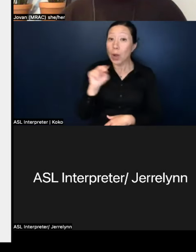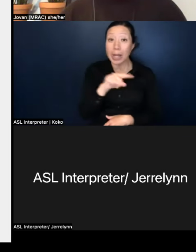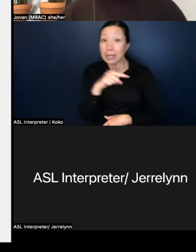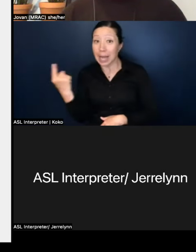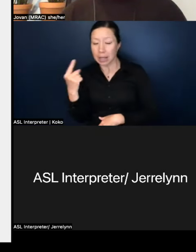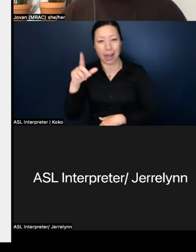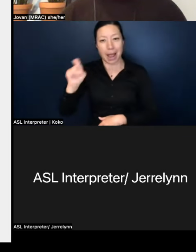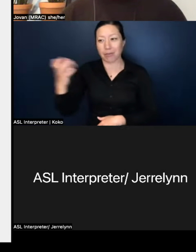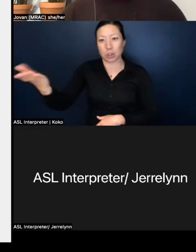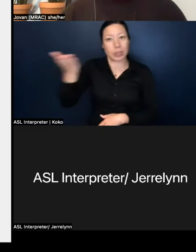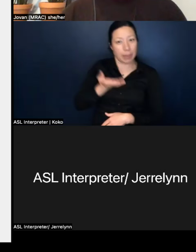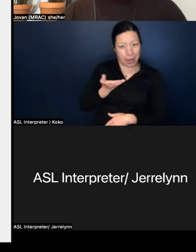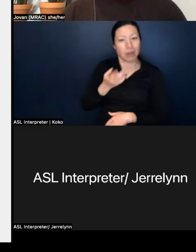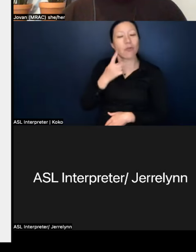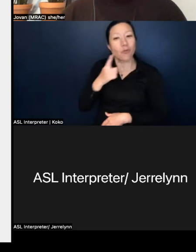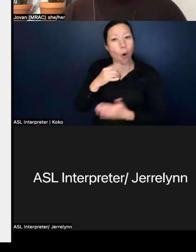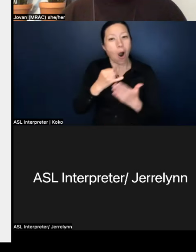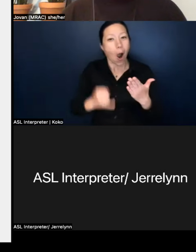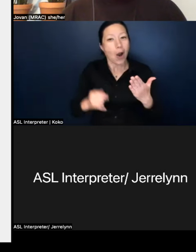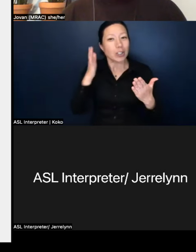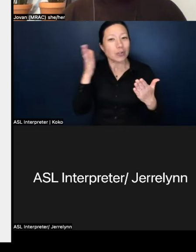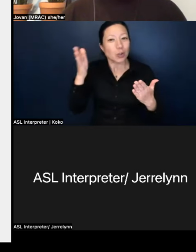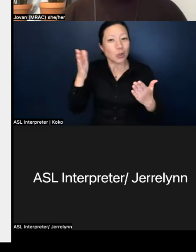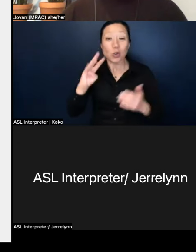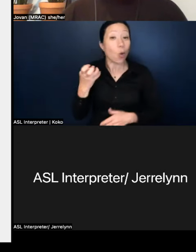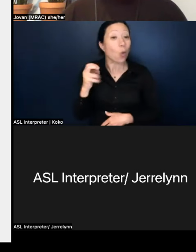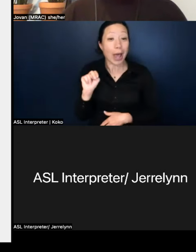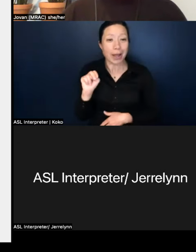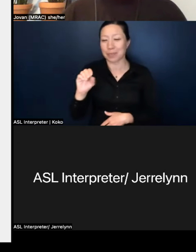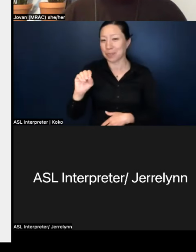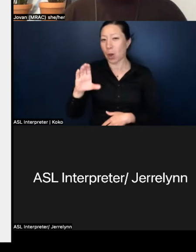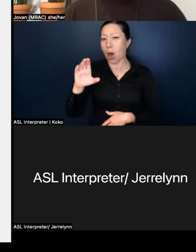So the deadline for Artists' Futures is October 3rd, 2022.